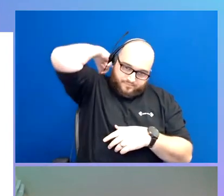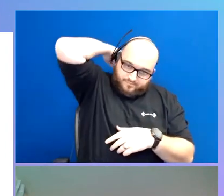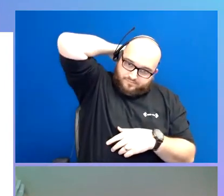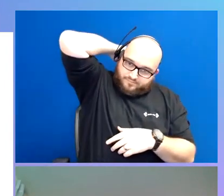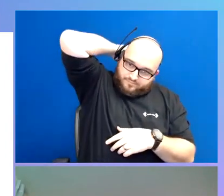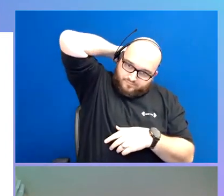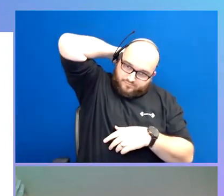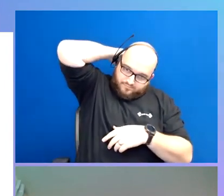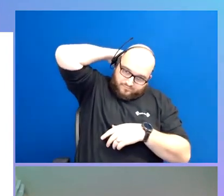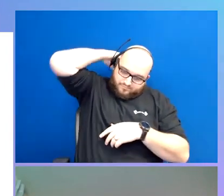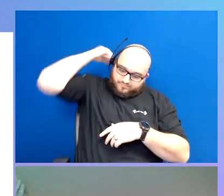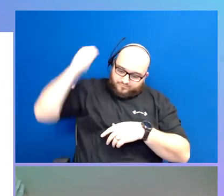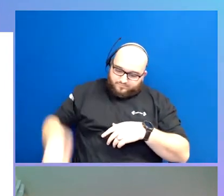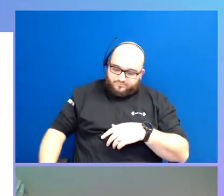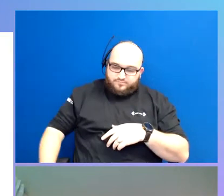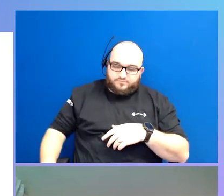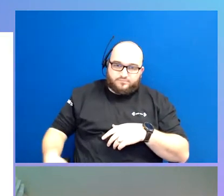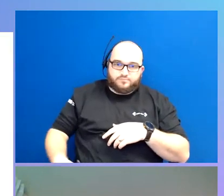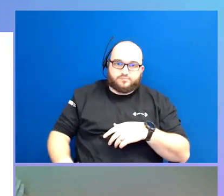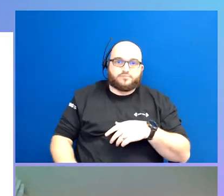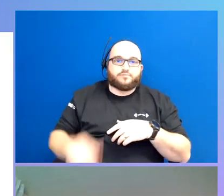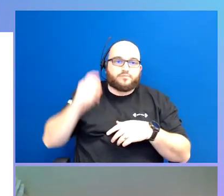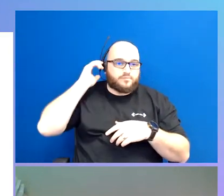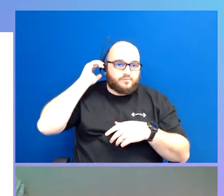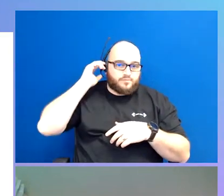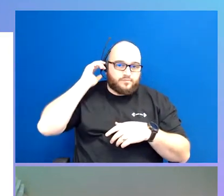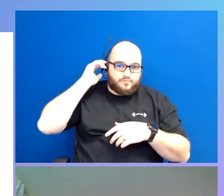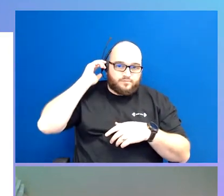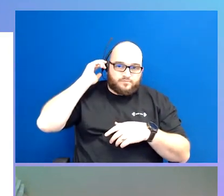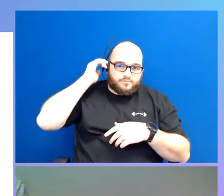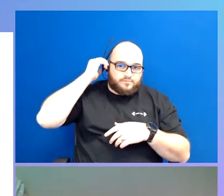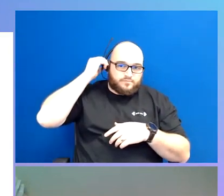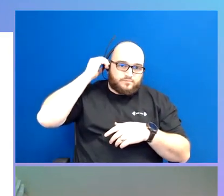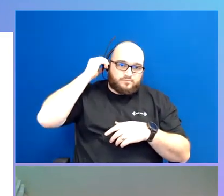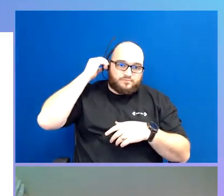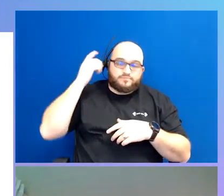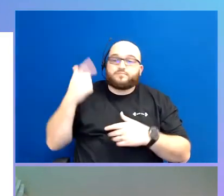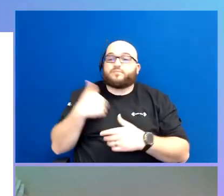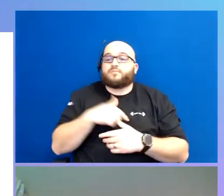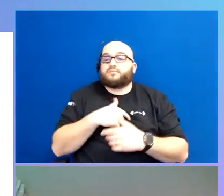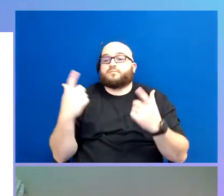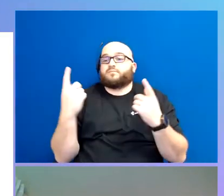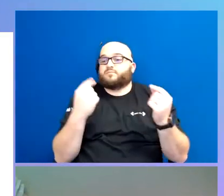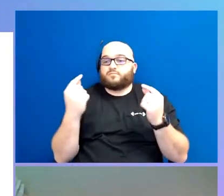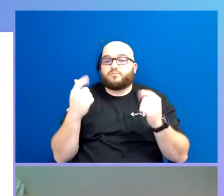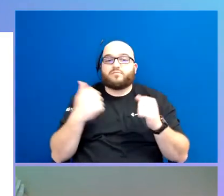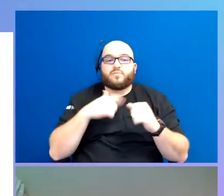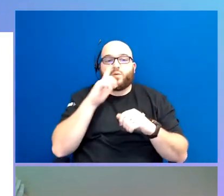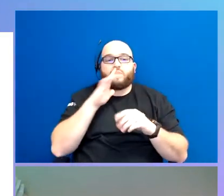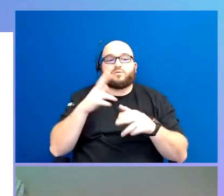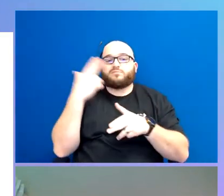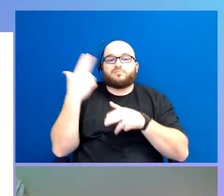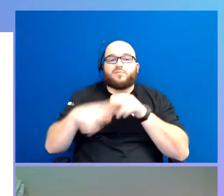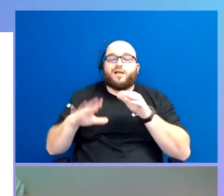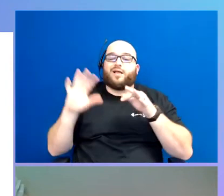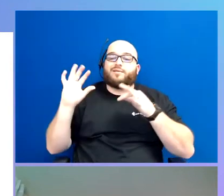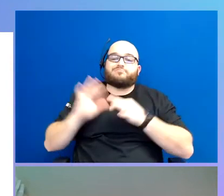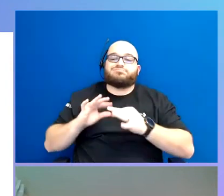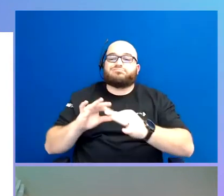right. So here is what we did. And so I just wanted to quickly